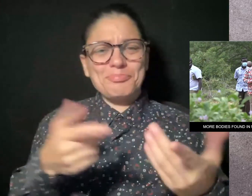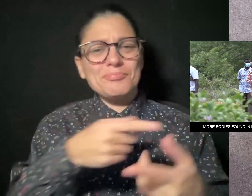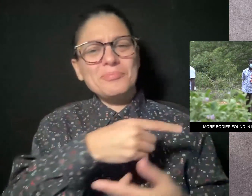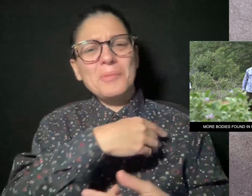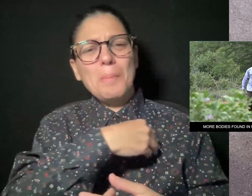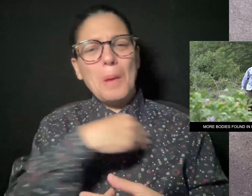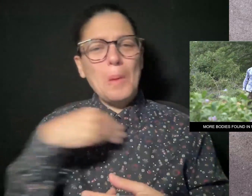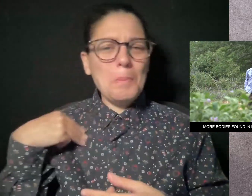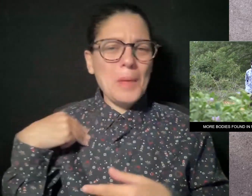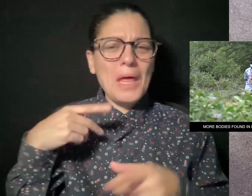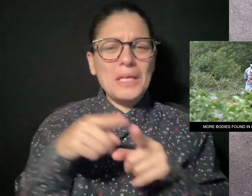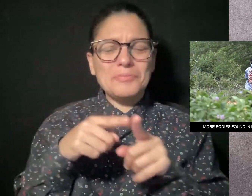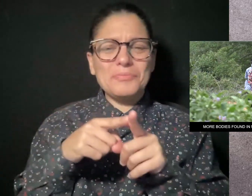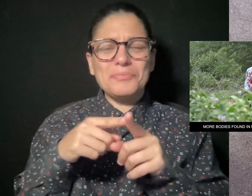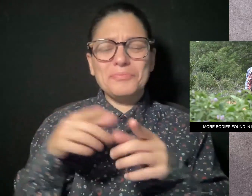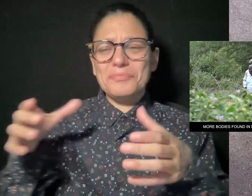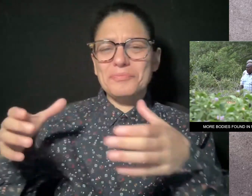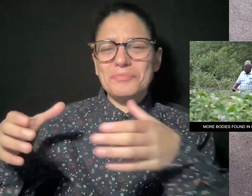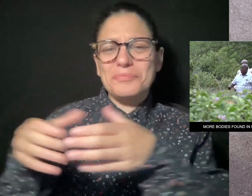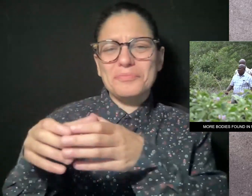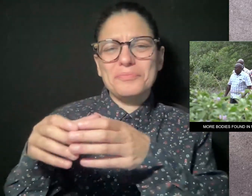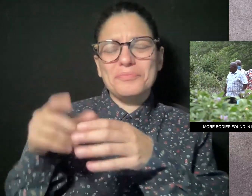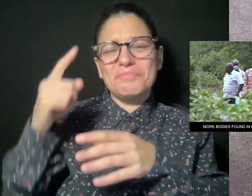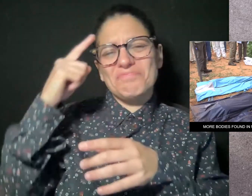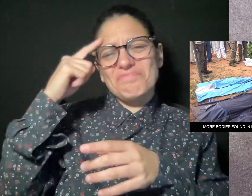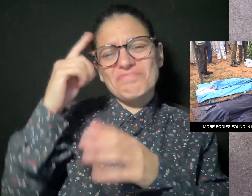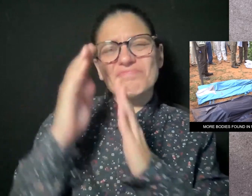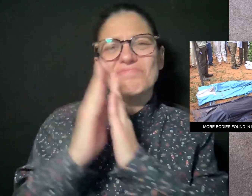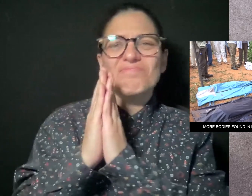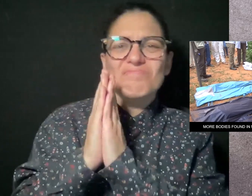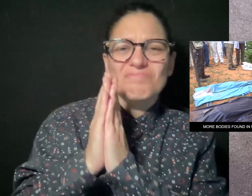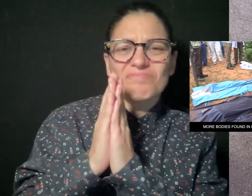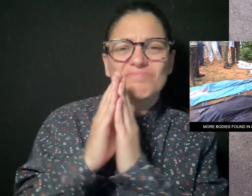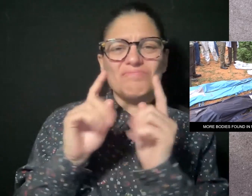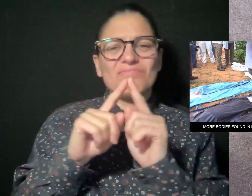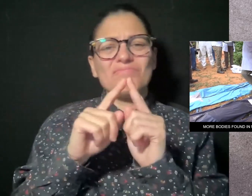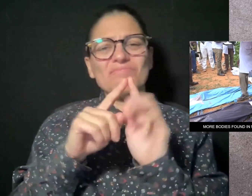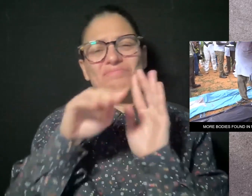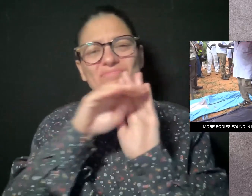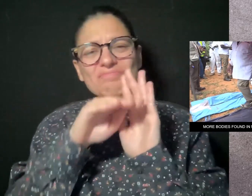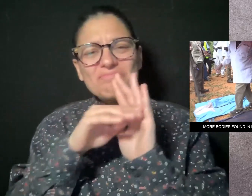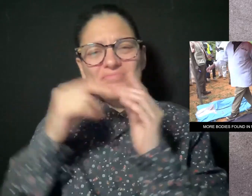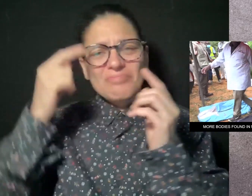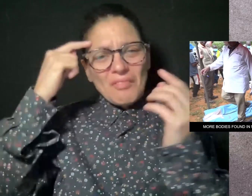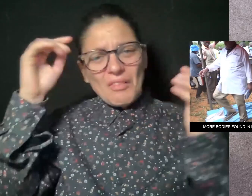investigators say the deceased were members of a Christian cult who believed they would